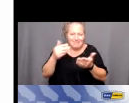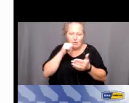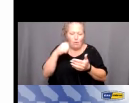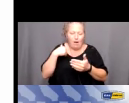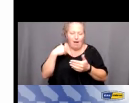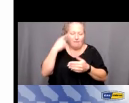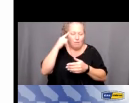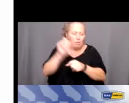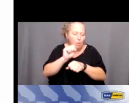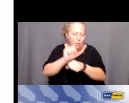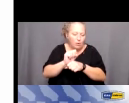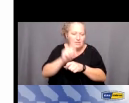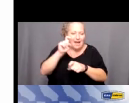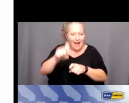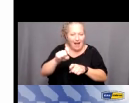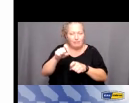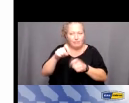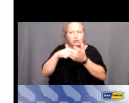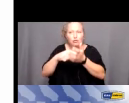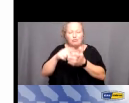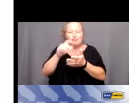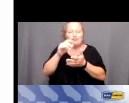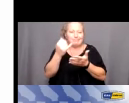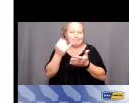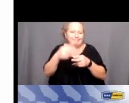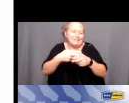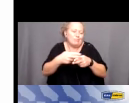We have to point employers to our draft indoor heat regulation.